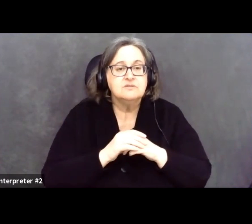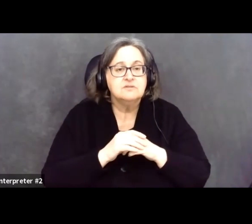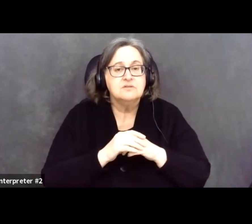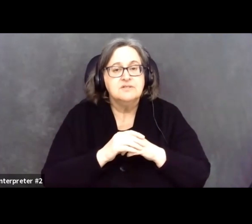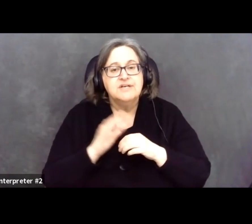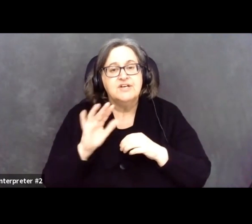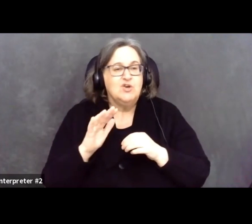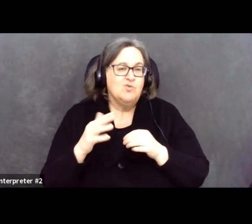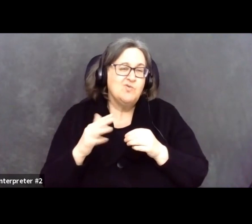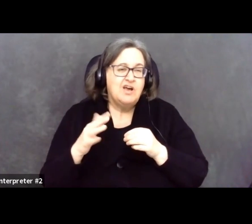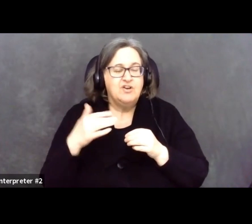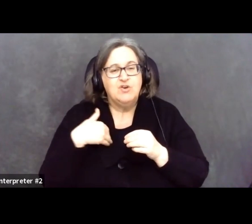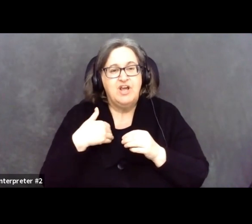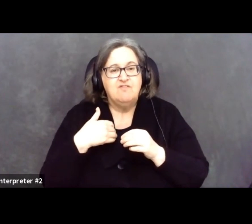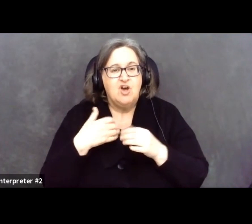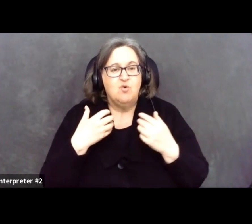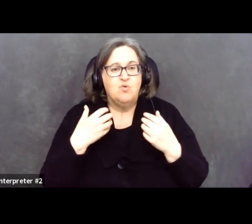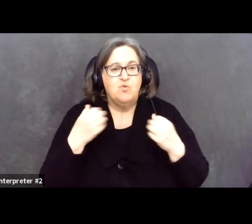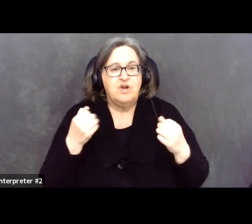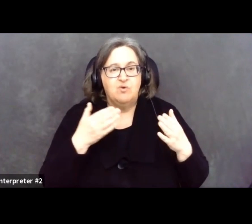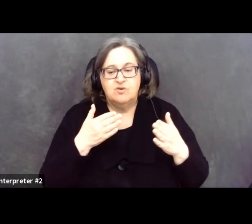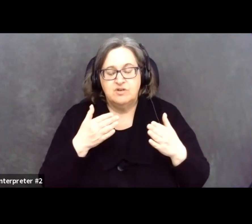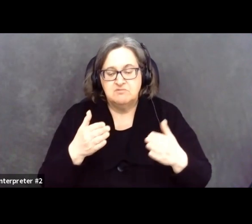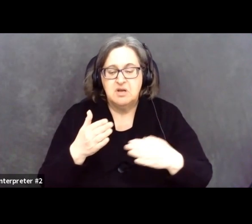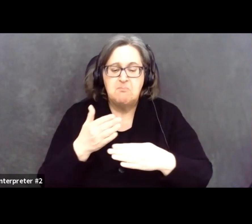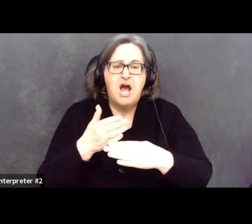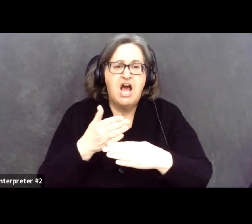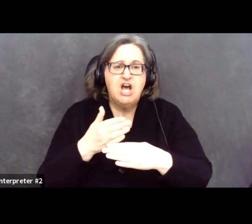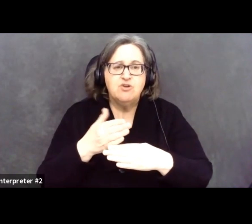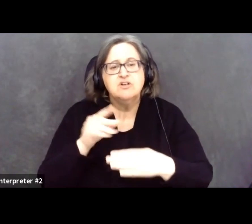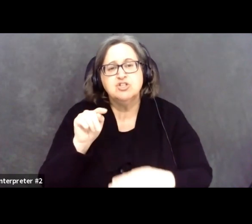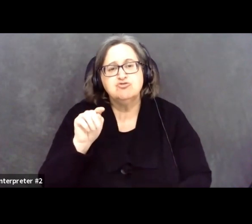follow a recovery trajectory of moderate traumatic brain injury.